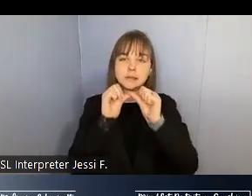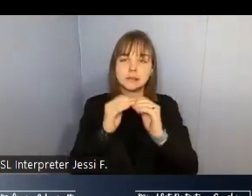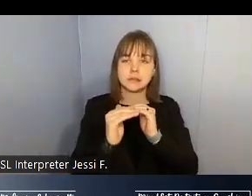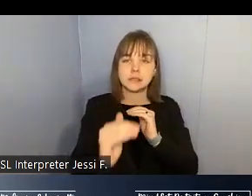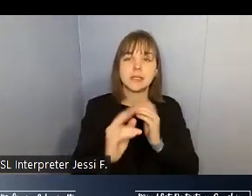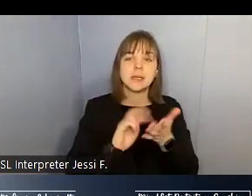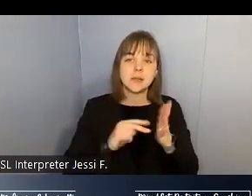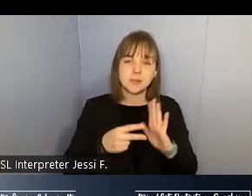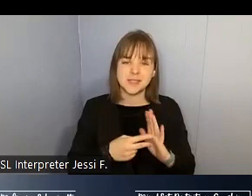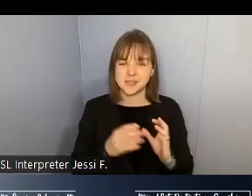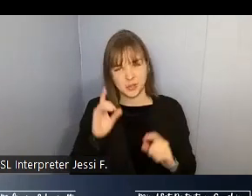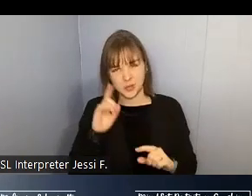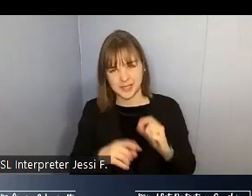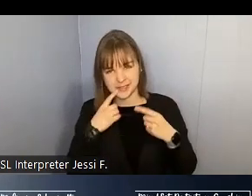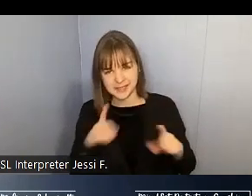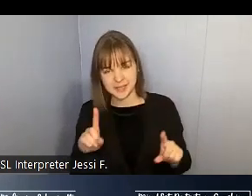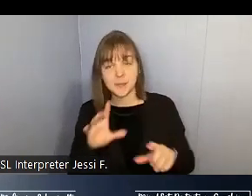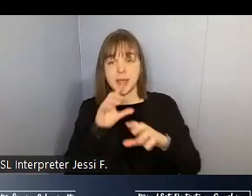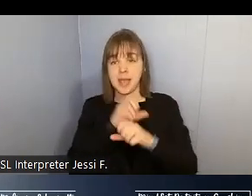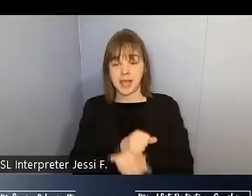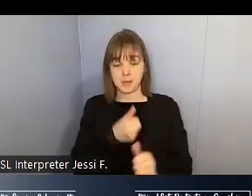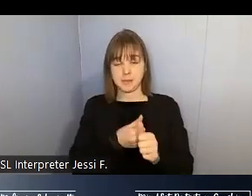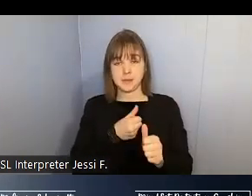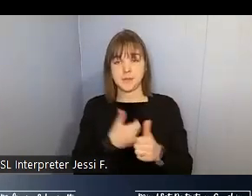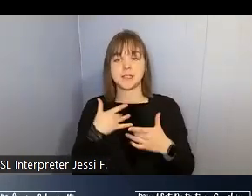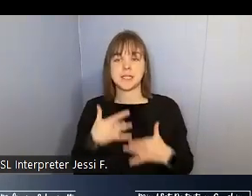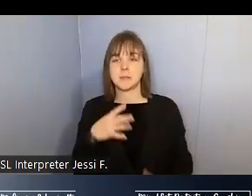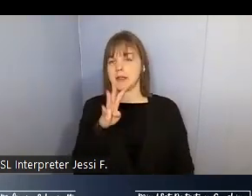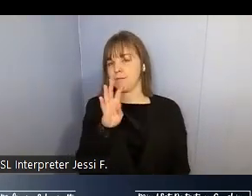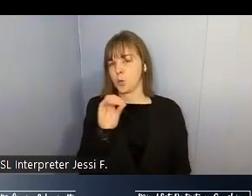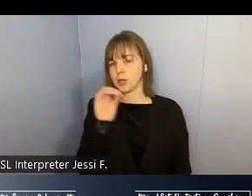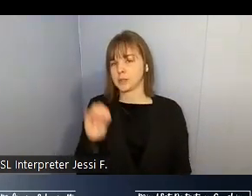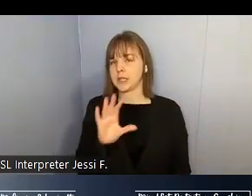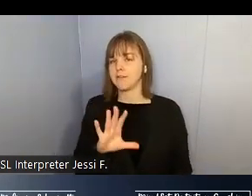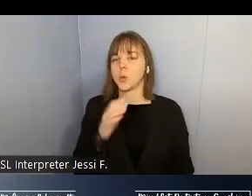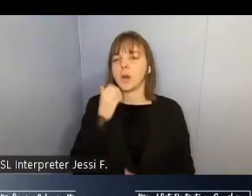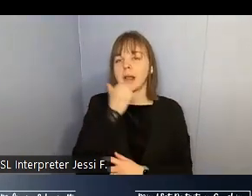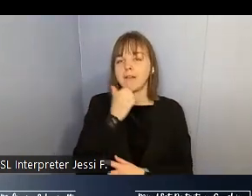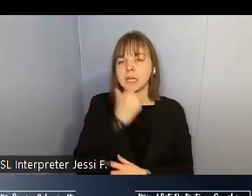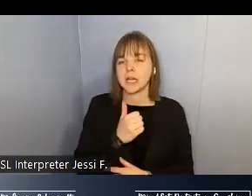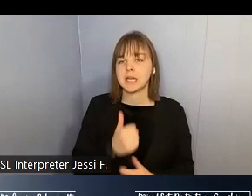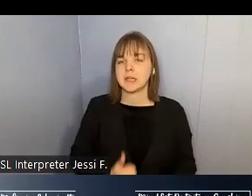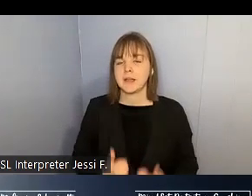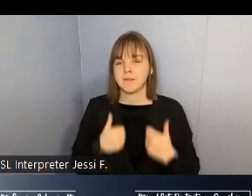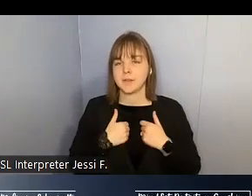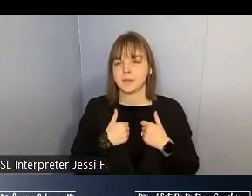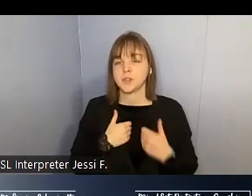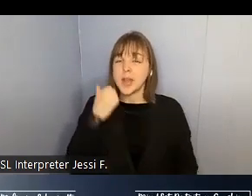And that's a good thing because without it, our brain doesn't have an autopilot system. And we'd be stuck floundering through making thousands